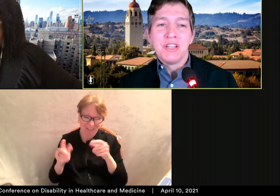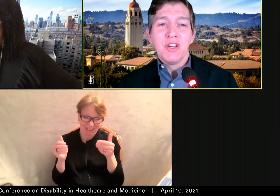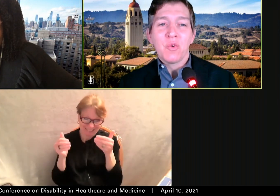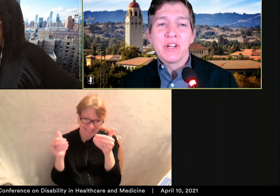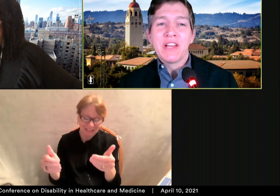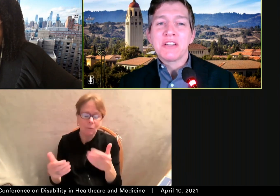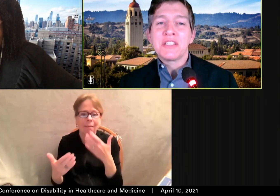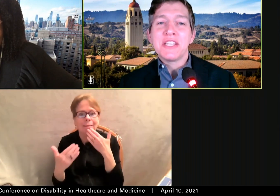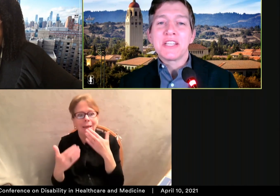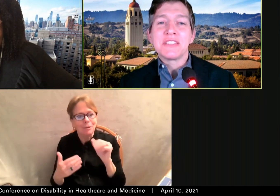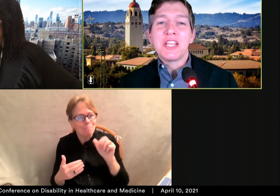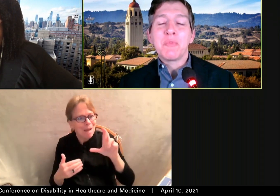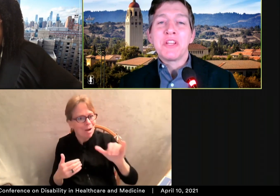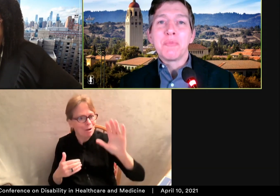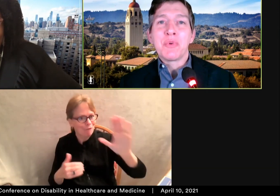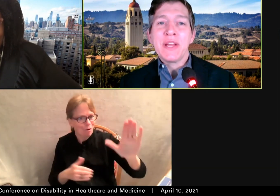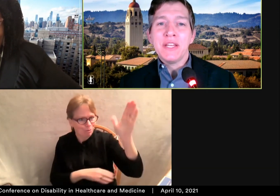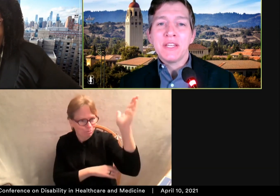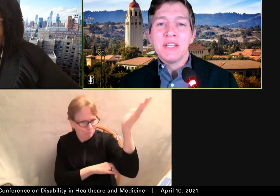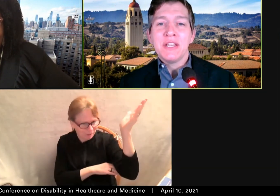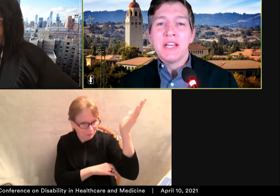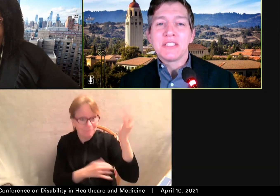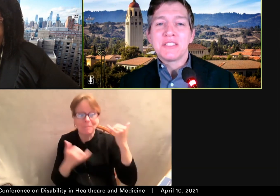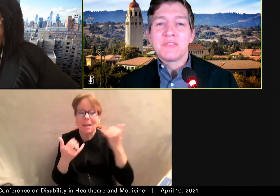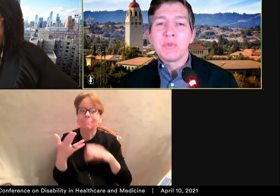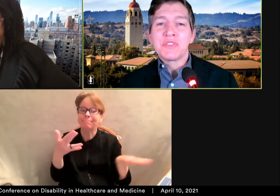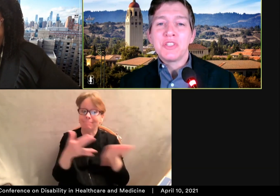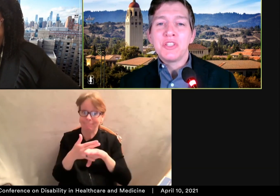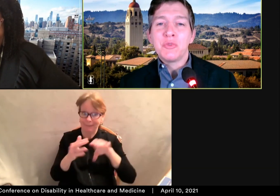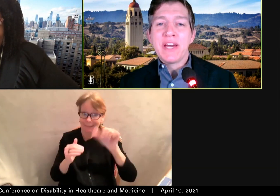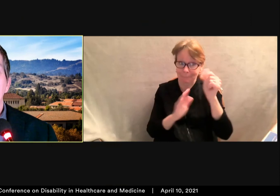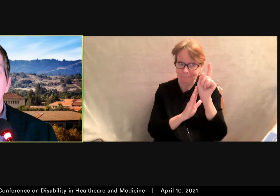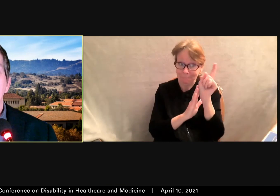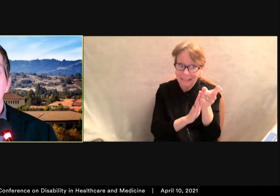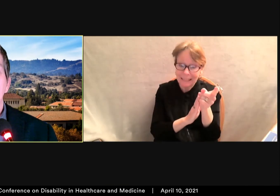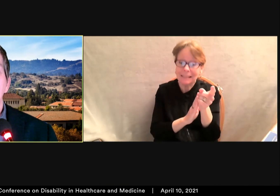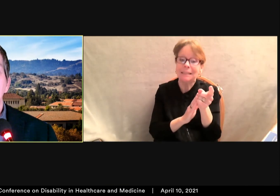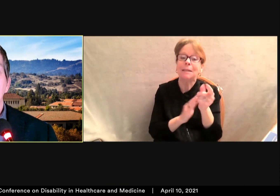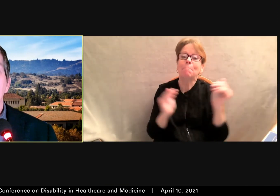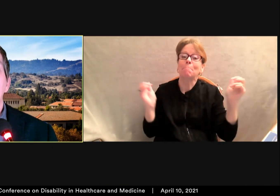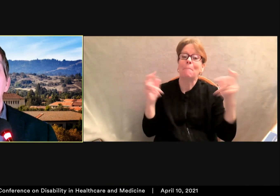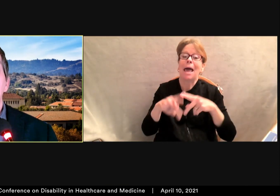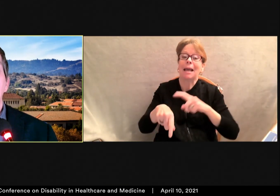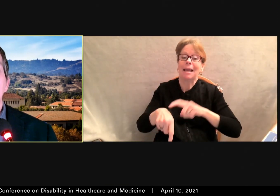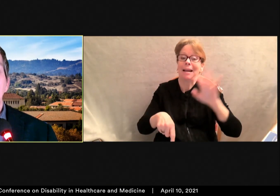are now going to take a 10 minute break and we will see you back at 9:30 am for our second